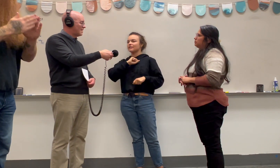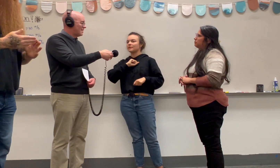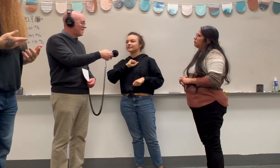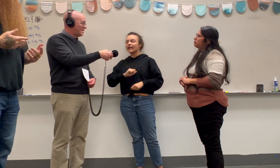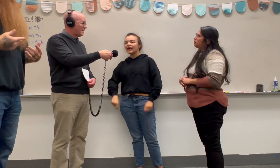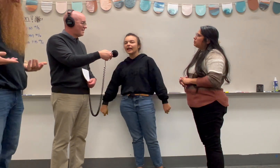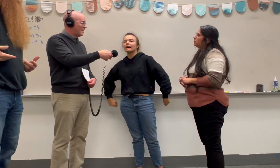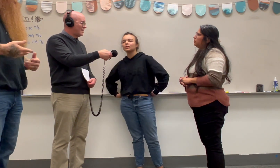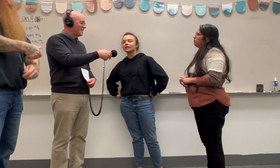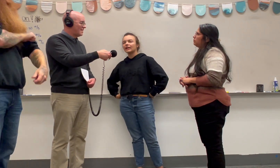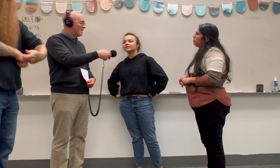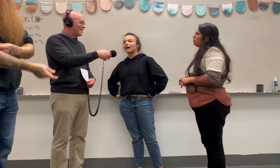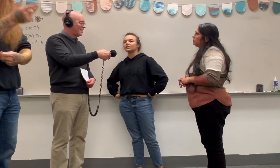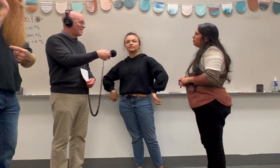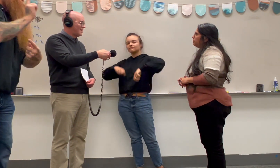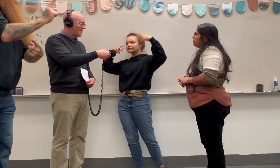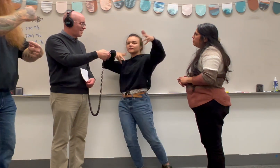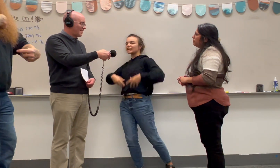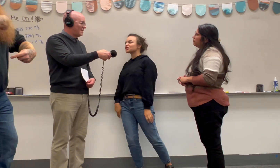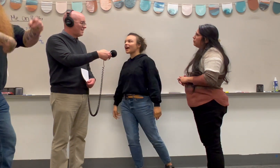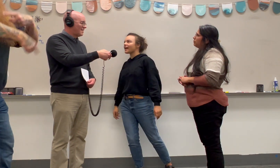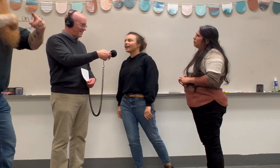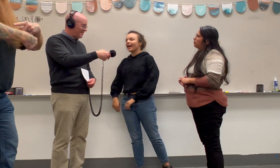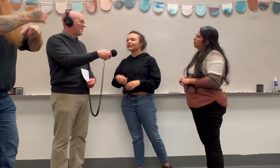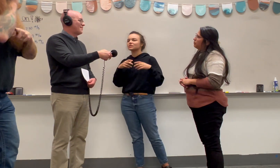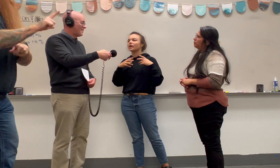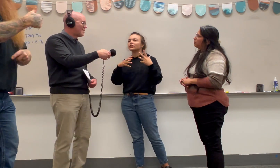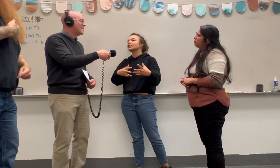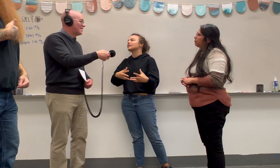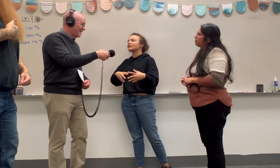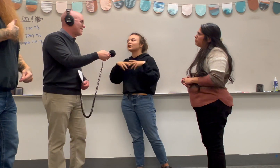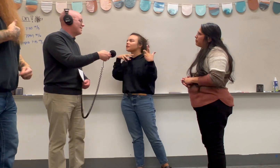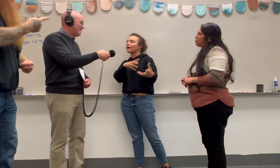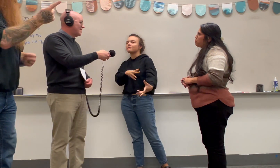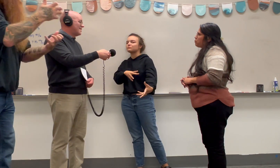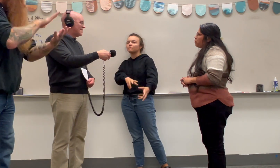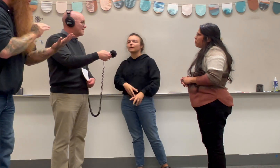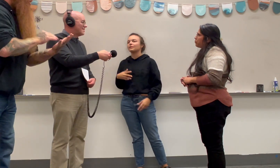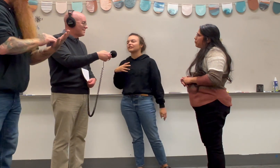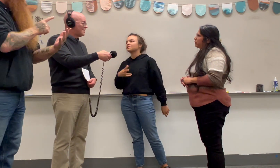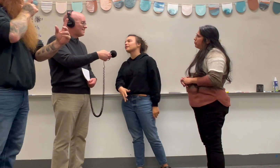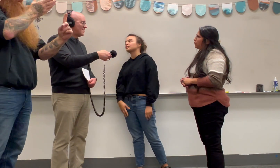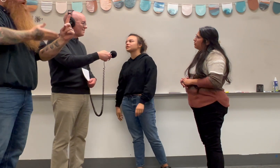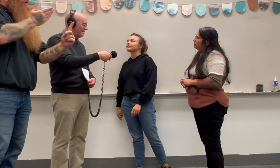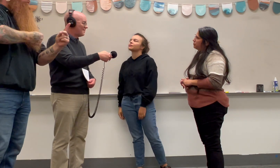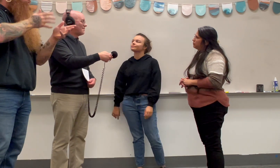up to them and say hey I'm learning ASL let's chat and they just want to learn they want to learn about them as people and they want to learn about their culture and language